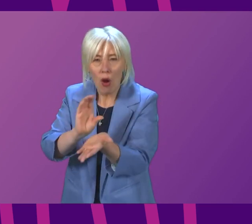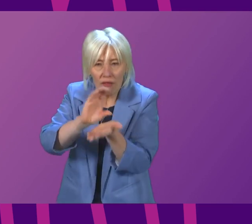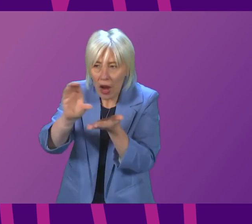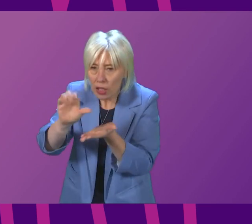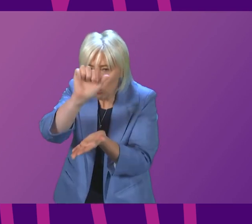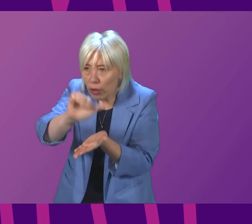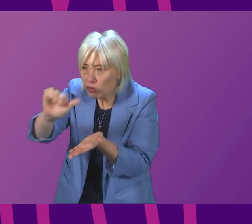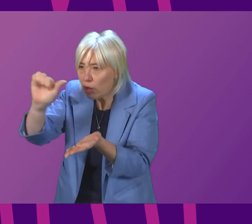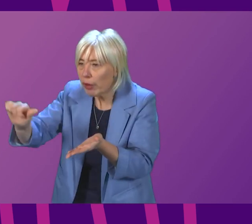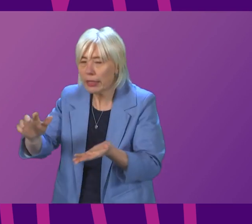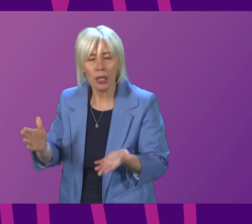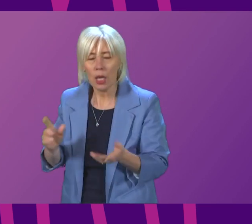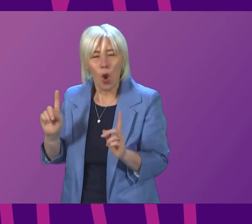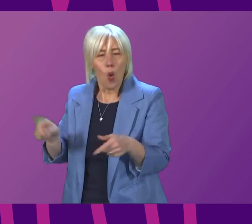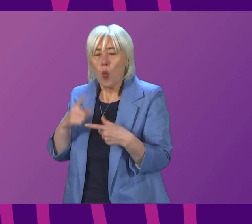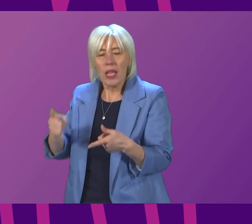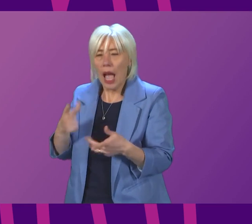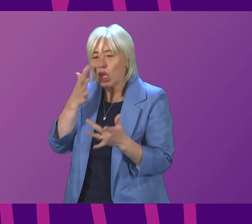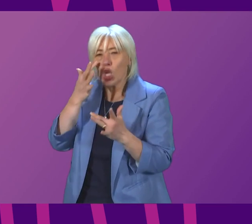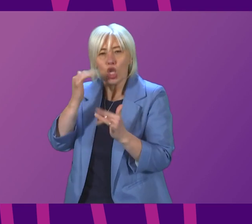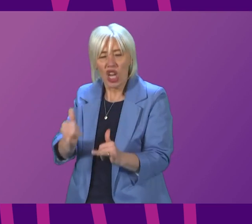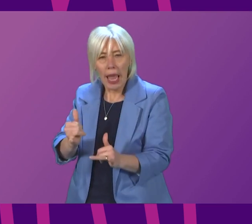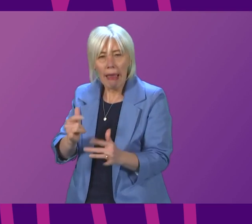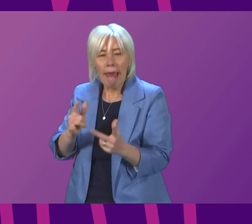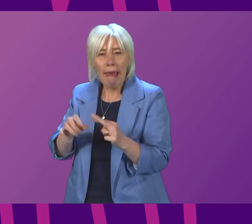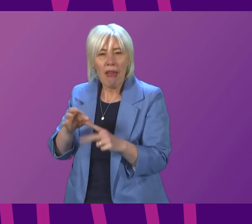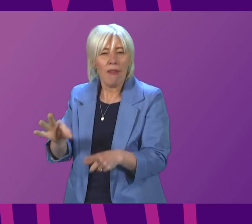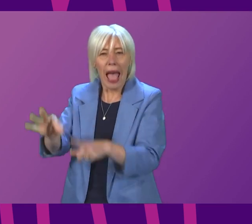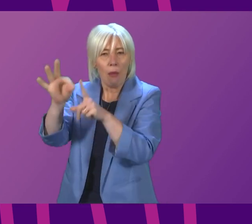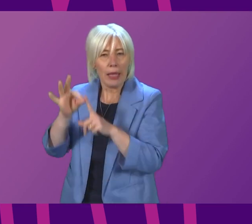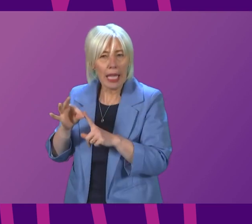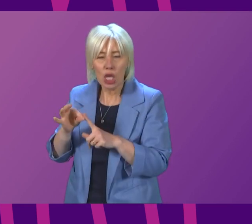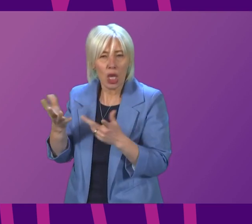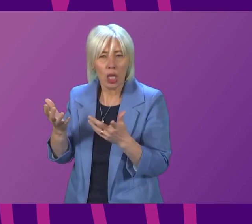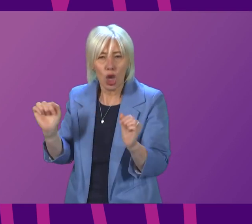We cannot make the basic checks if in some areas the application process has not even opened.